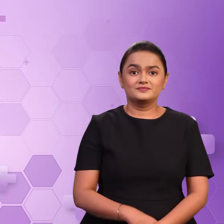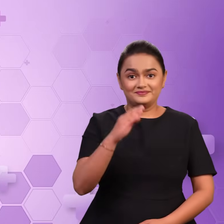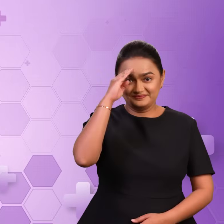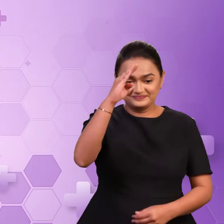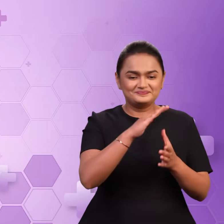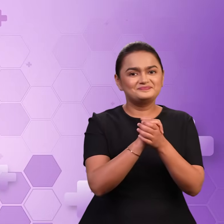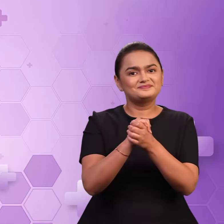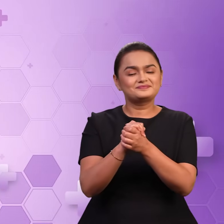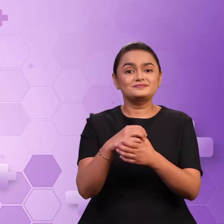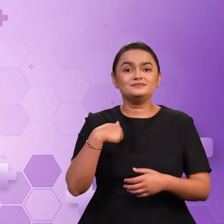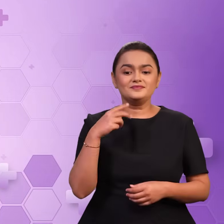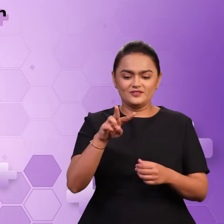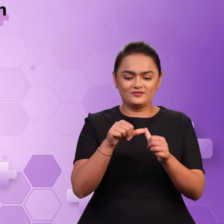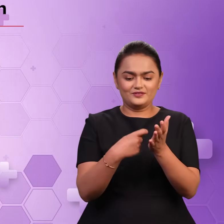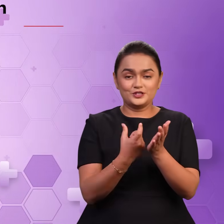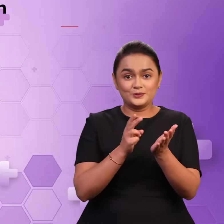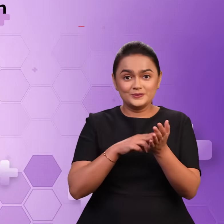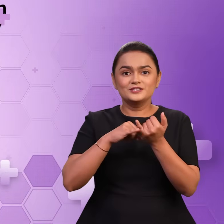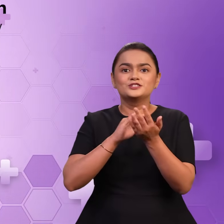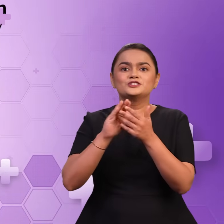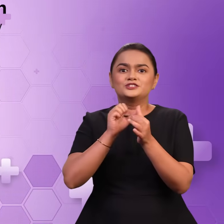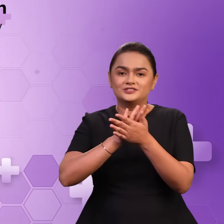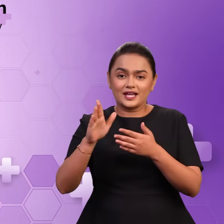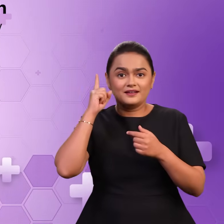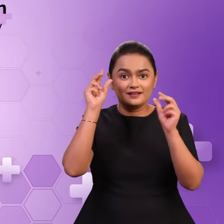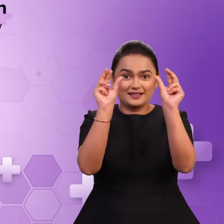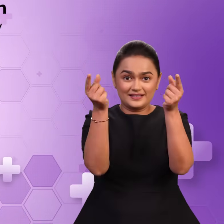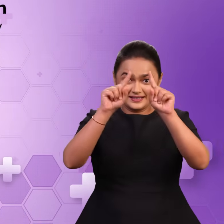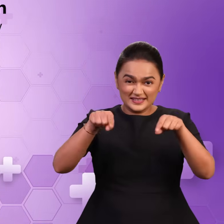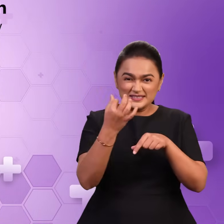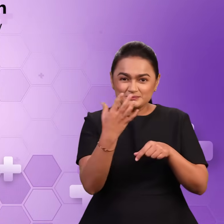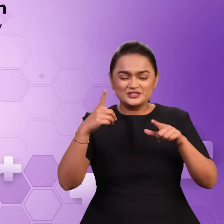Hello friends. I am Doctor Varun Shah, gynecologist and fertility specialist.